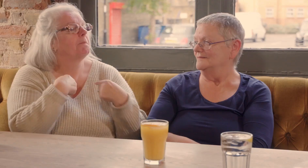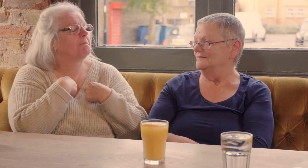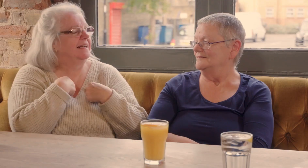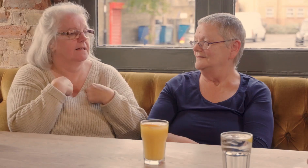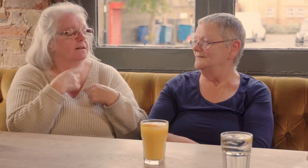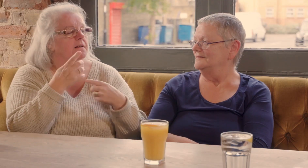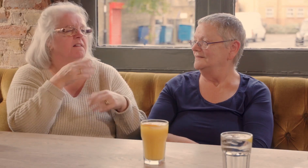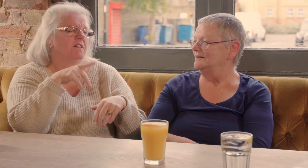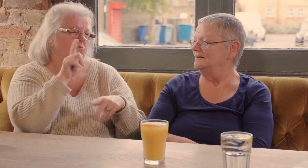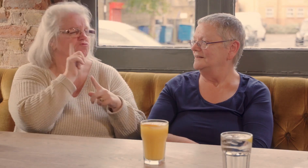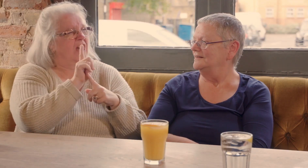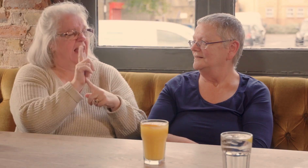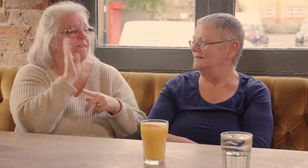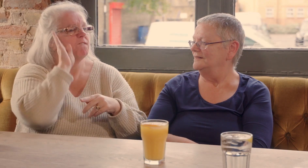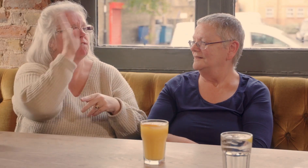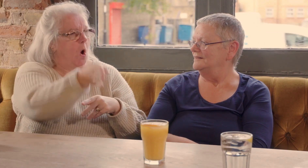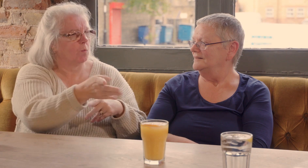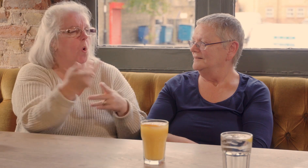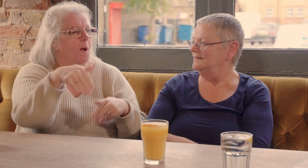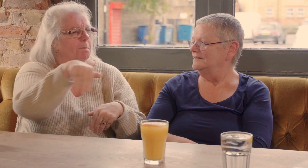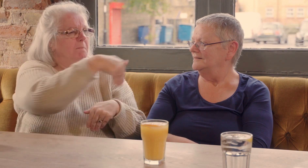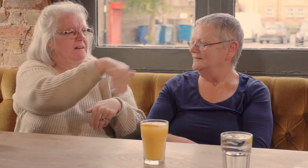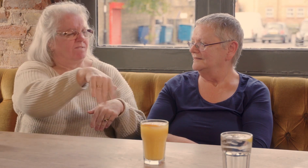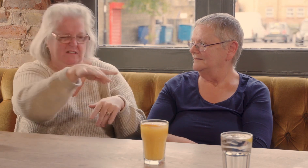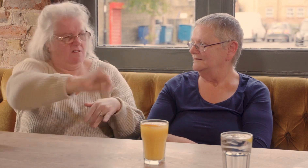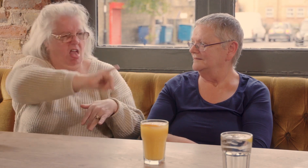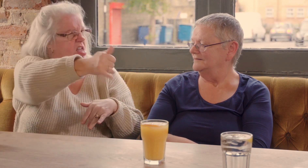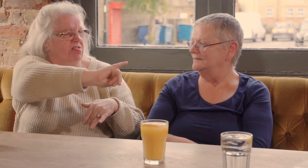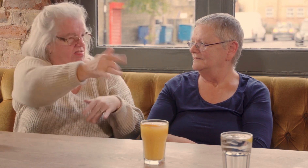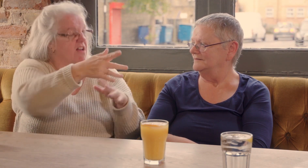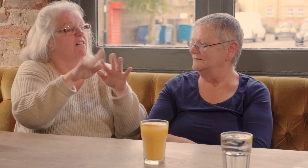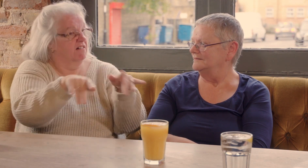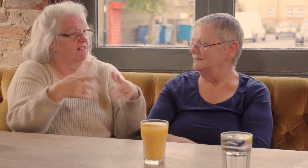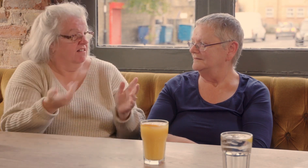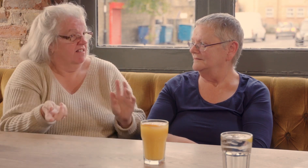I'd either try and get forward or play in midfield.